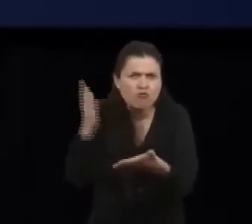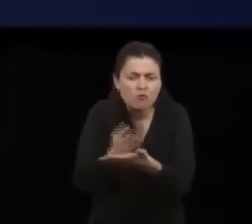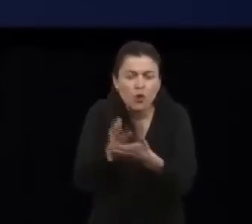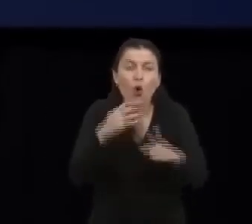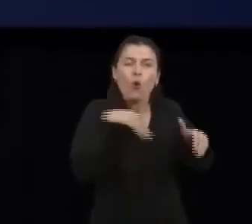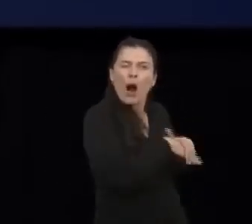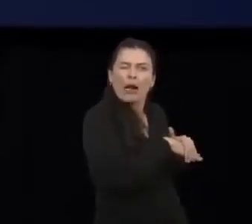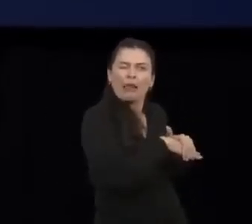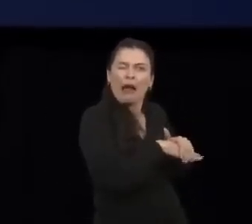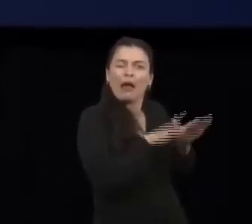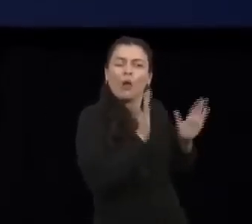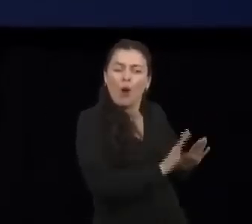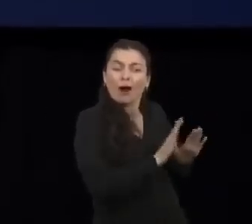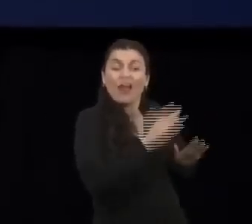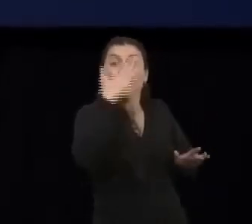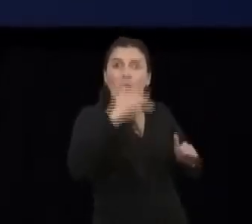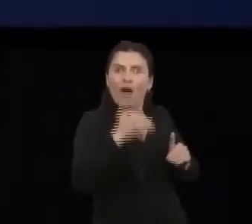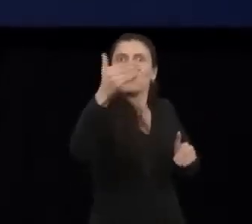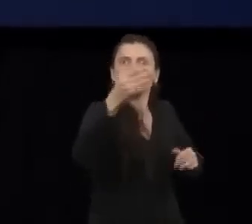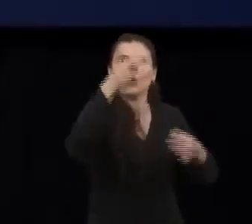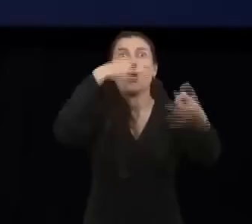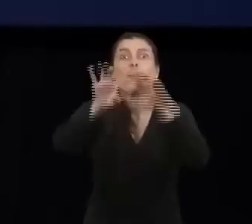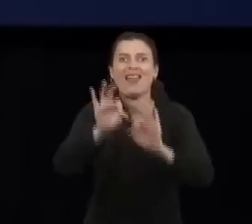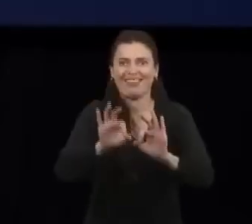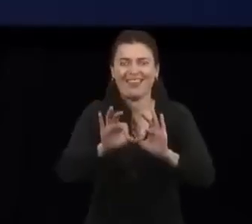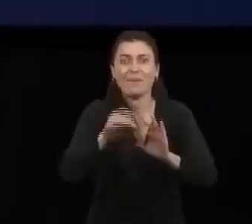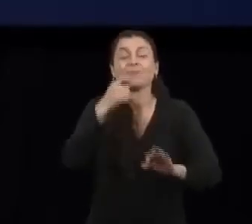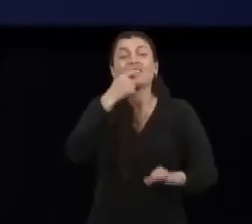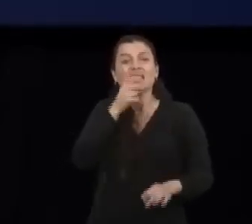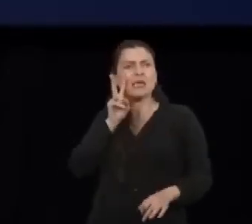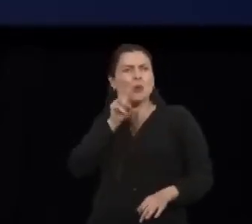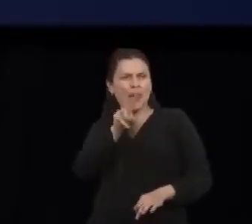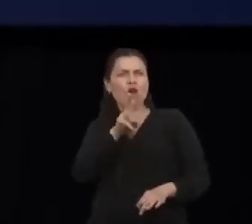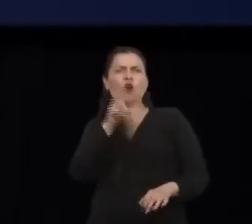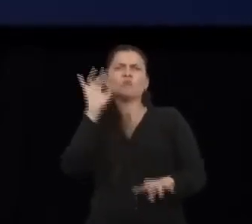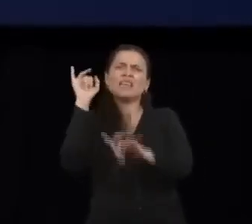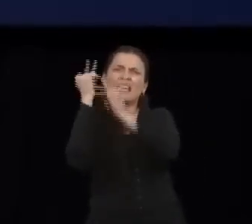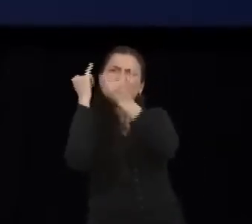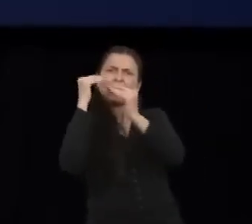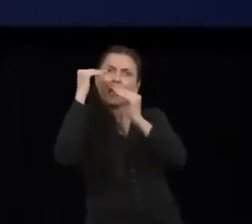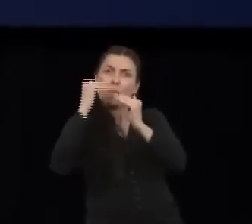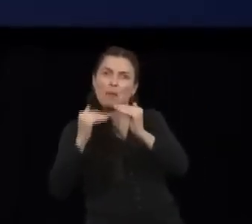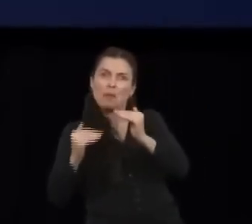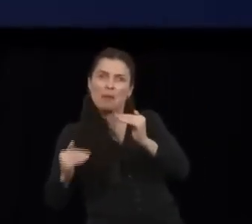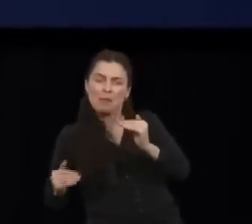That is, as the interest rate drops, the investment will increase.